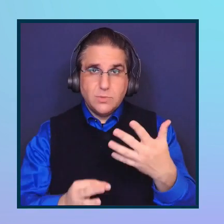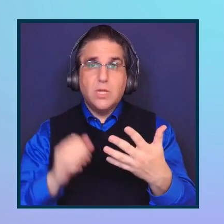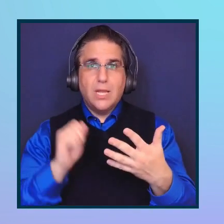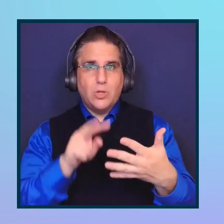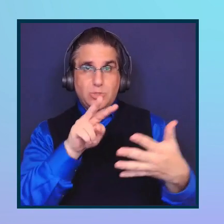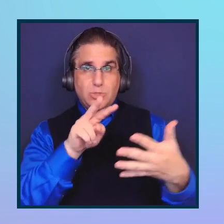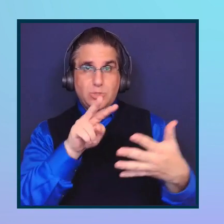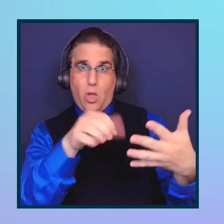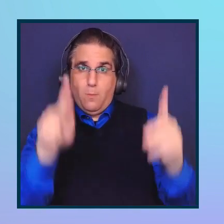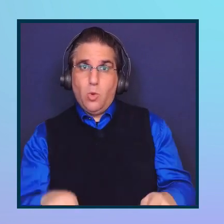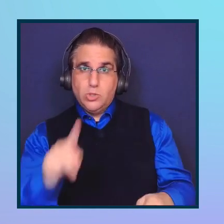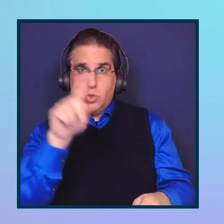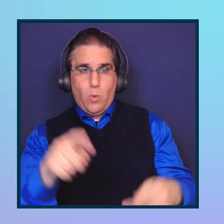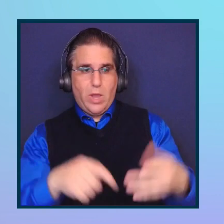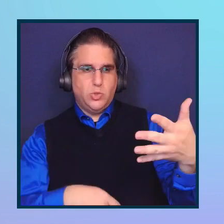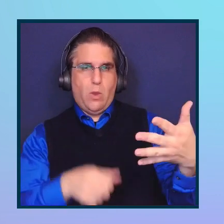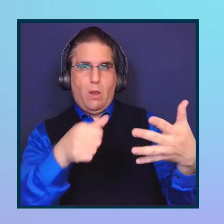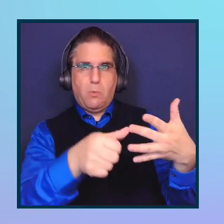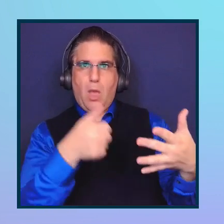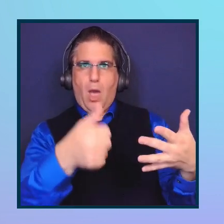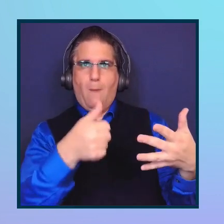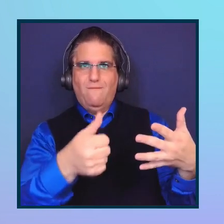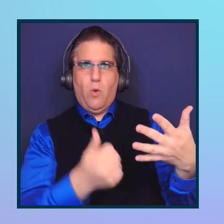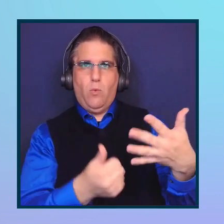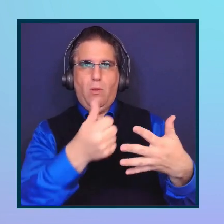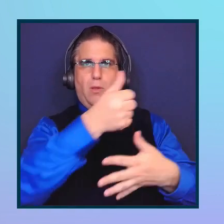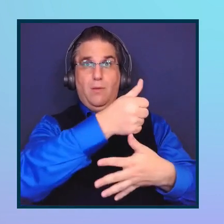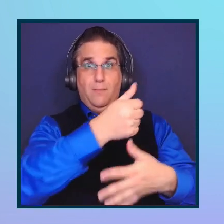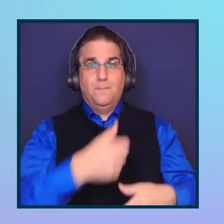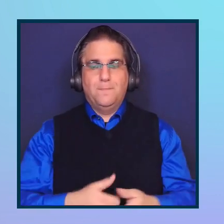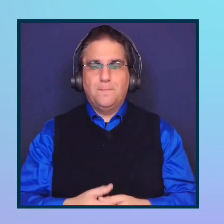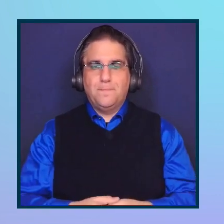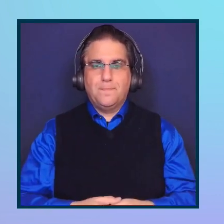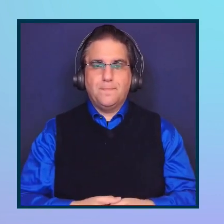I'll probably start by prioritizing those. All right, Hector.